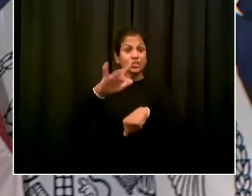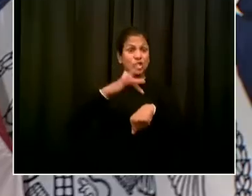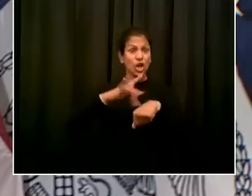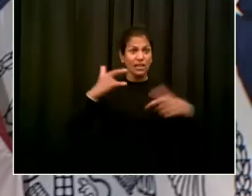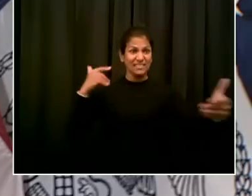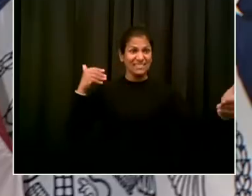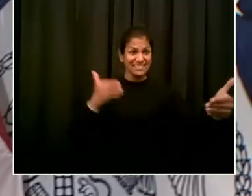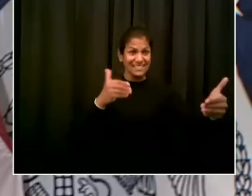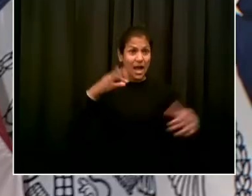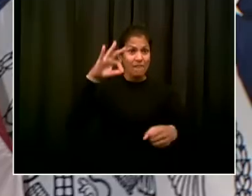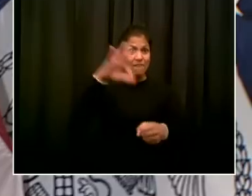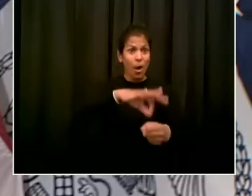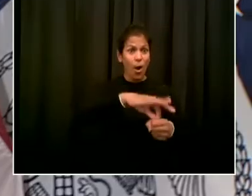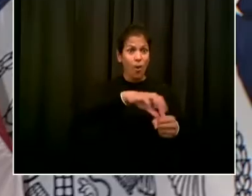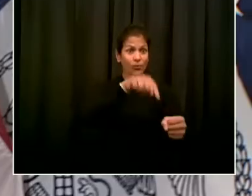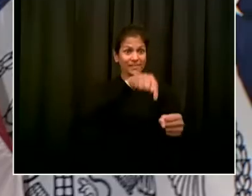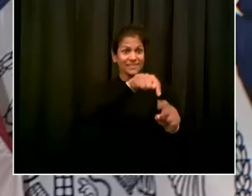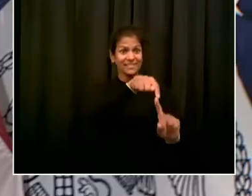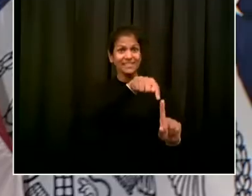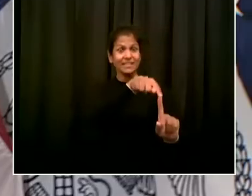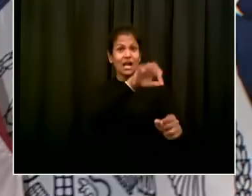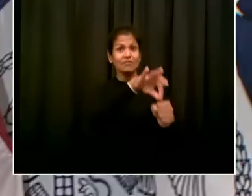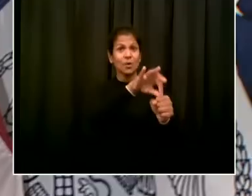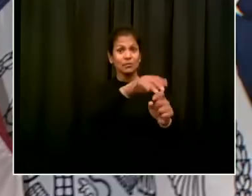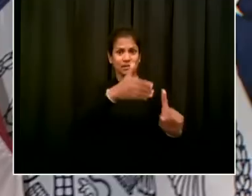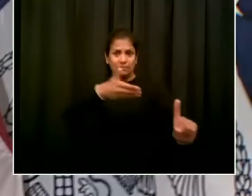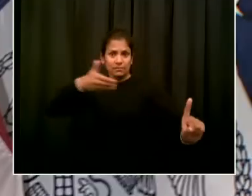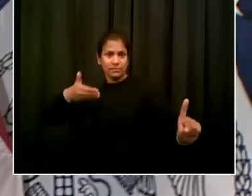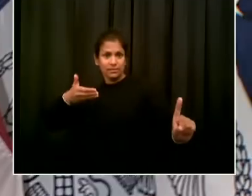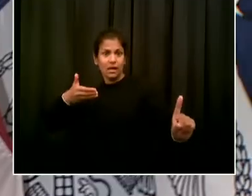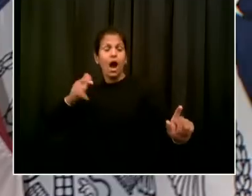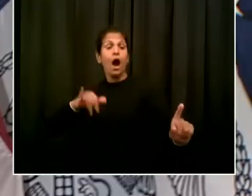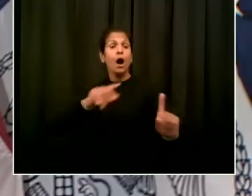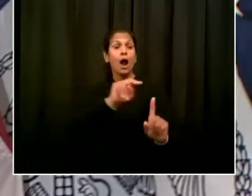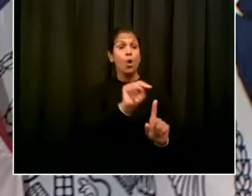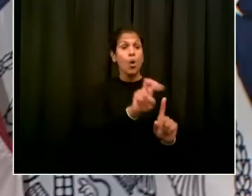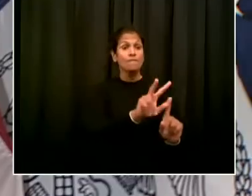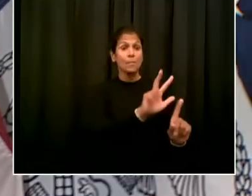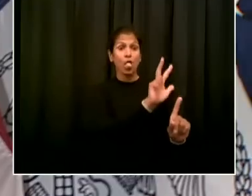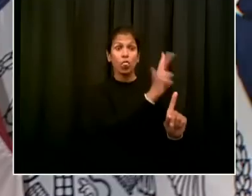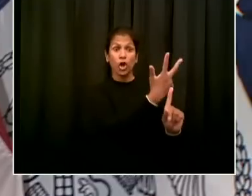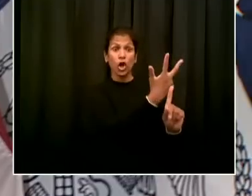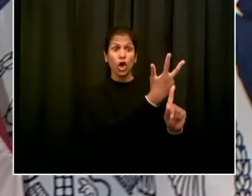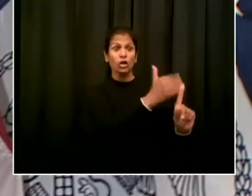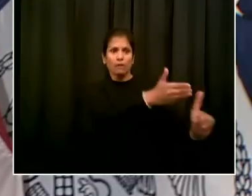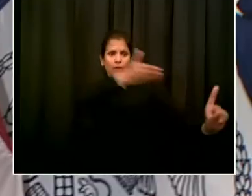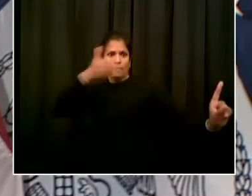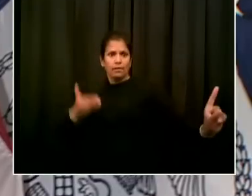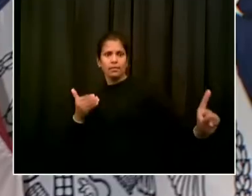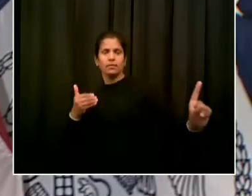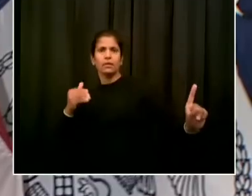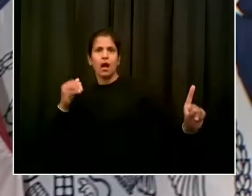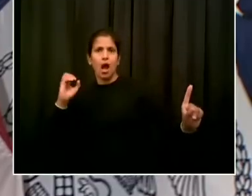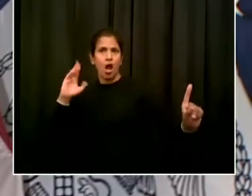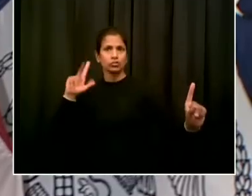GOOD MORNING, EVERYONE. ODGO MORNINGNG , MRR. MAYOR. MY QUESTION INVOLVES EARLY VOTING, BECAUSE IT B BEGINS OCTOBER 24, WE CAN GO TO THE POLLS TO TEST